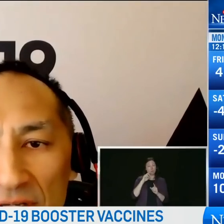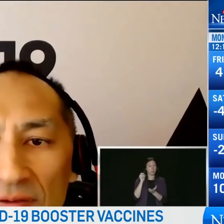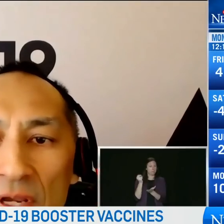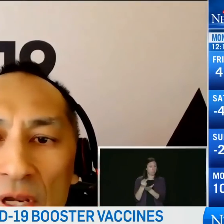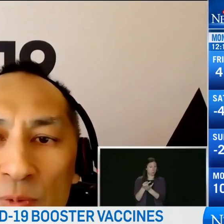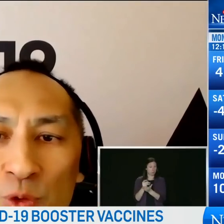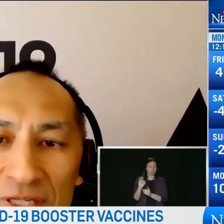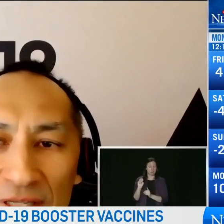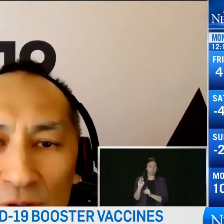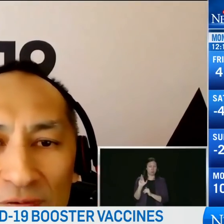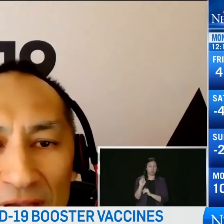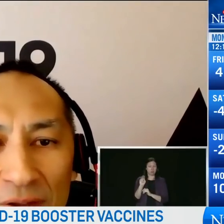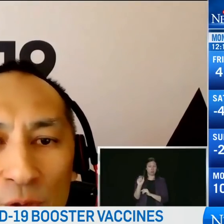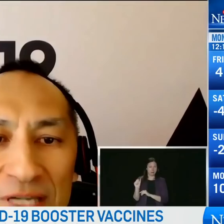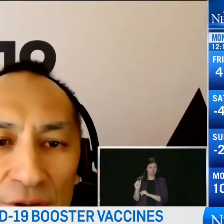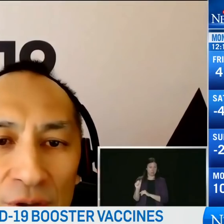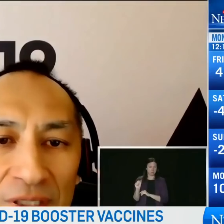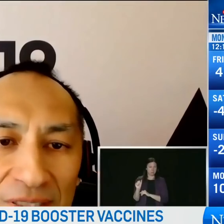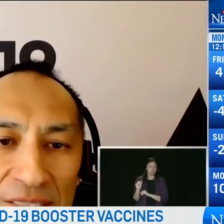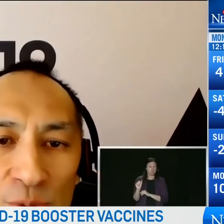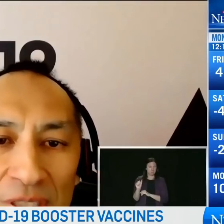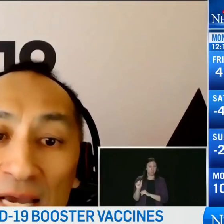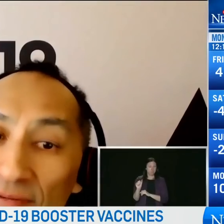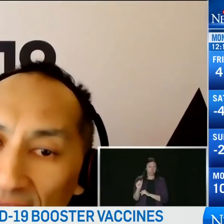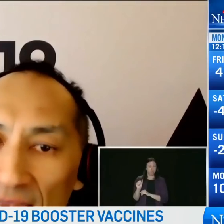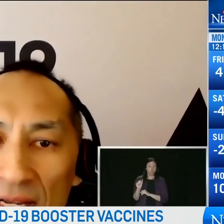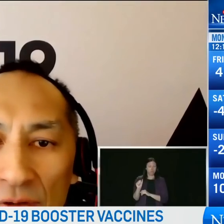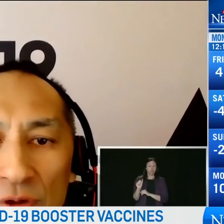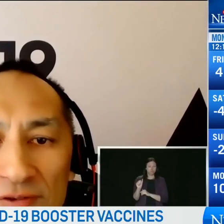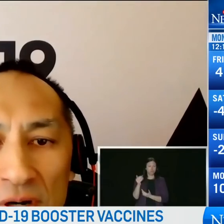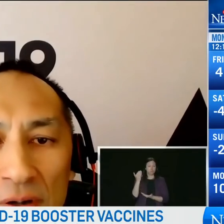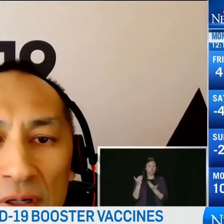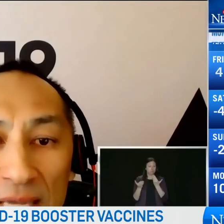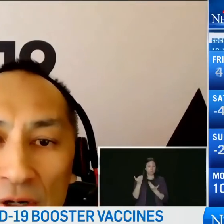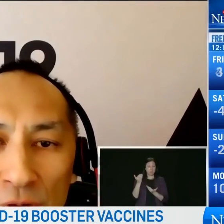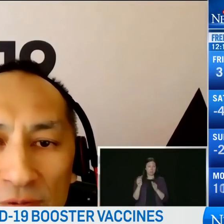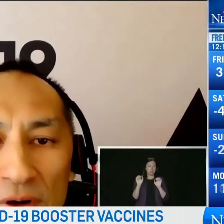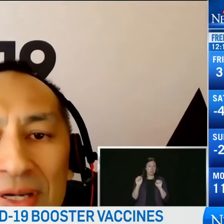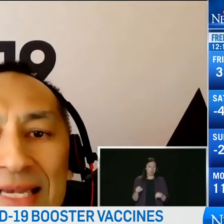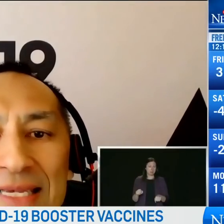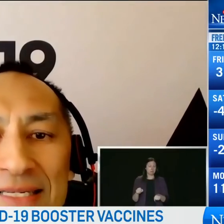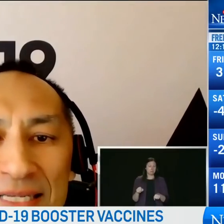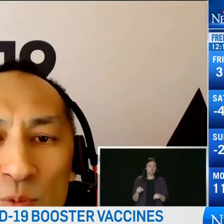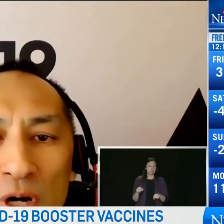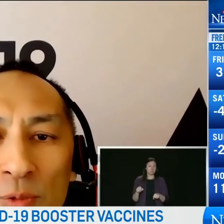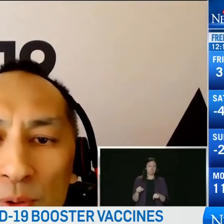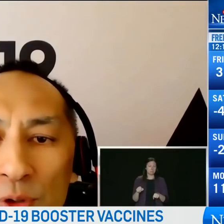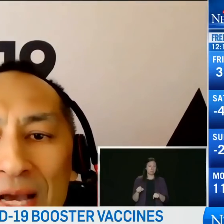RECOMMENDS THAT A BOOSTER DOSE